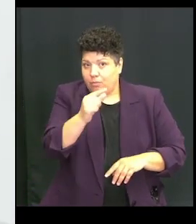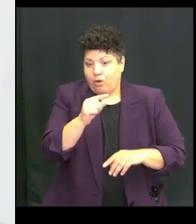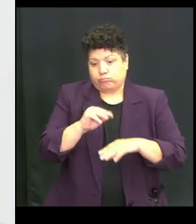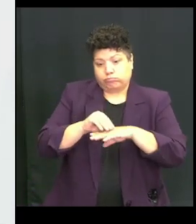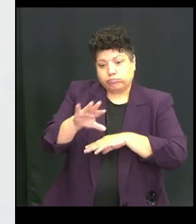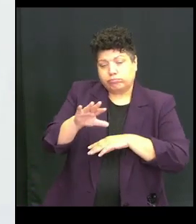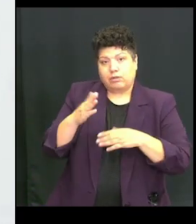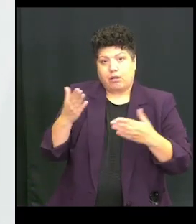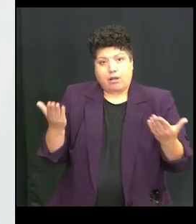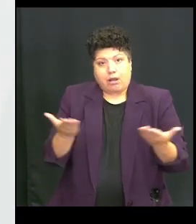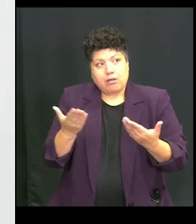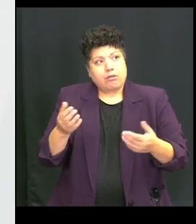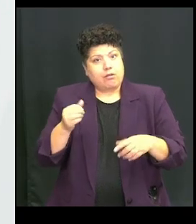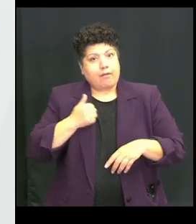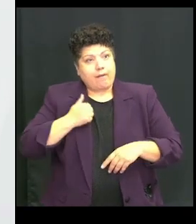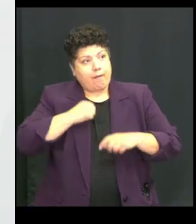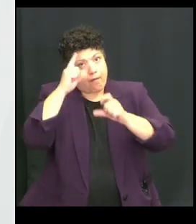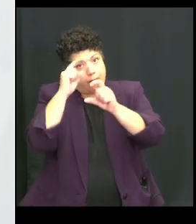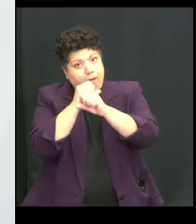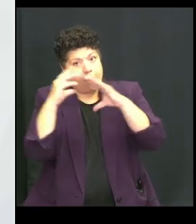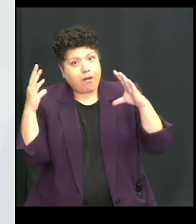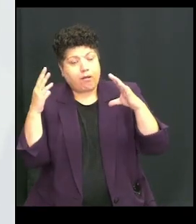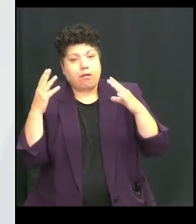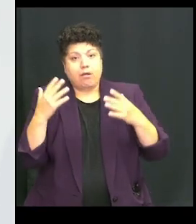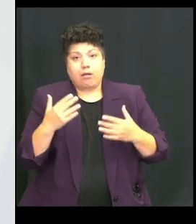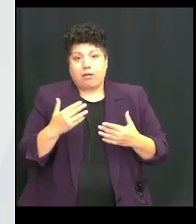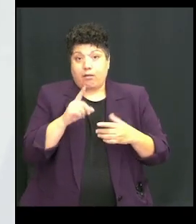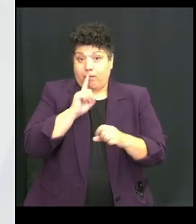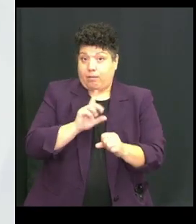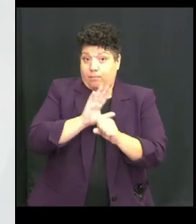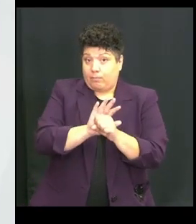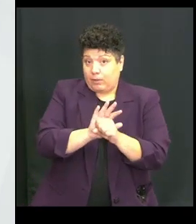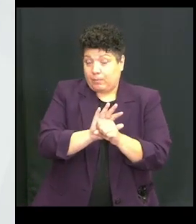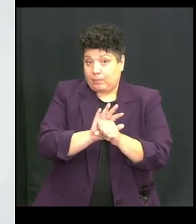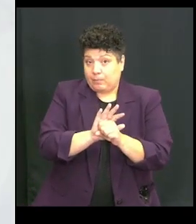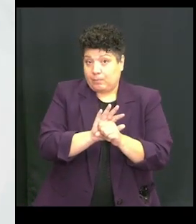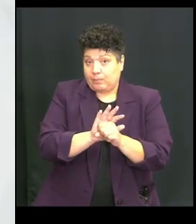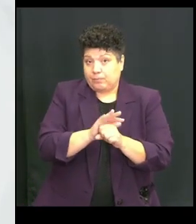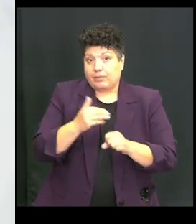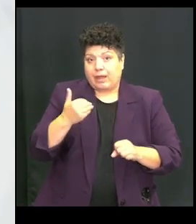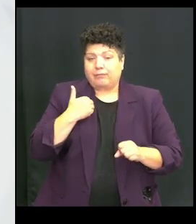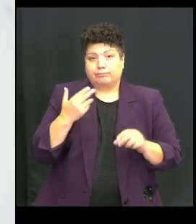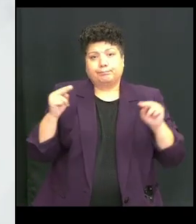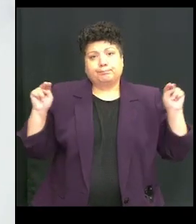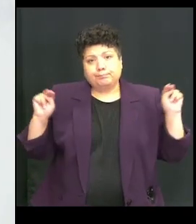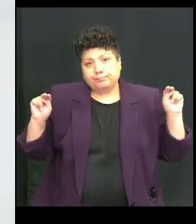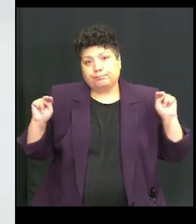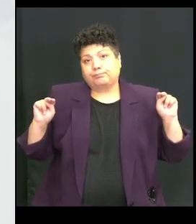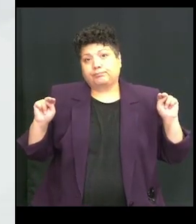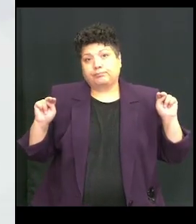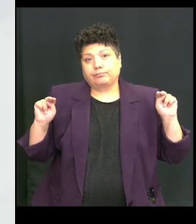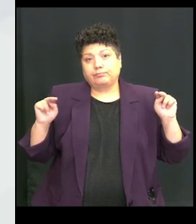And I think remaining committed to the kind of dispassionate values,